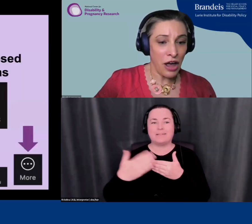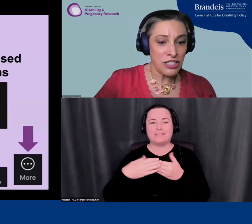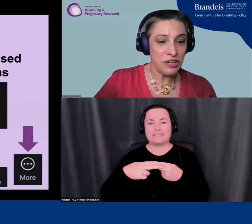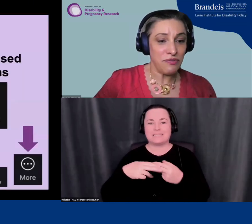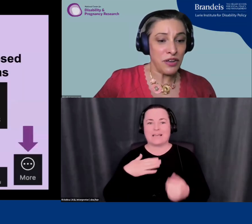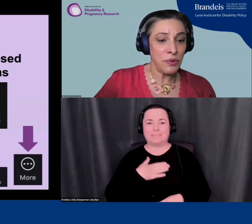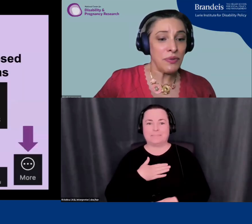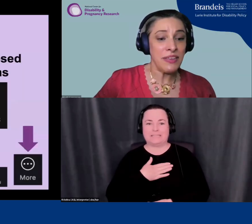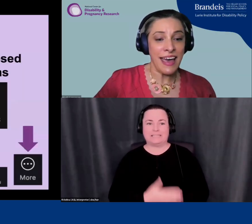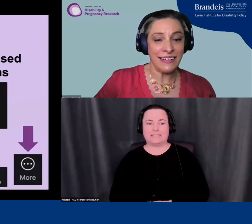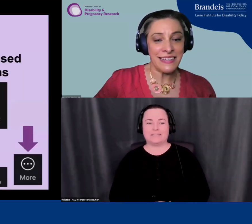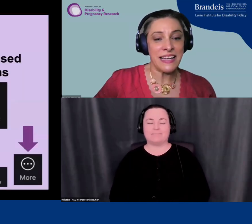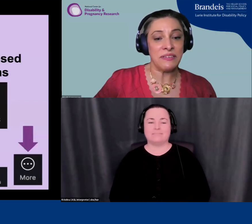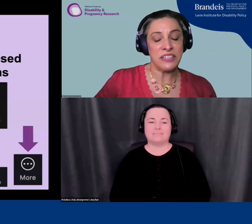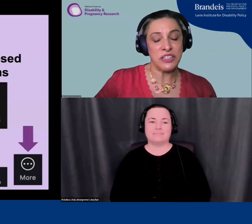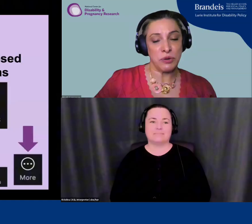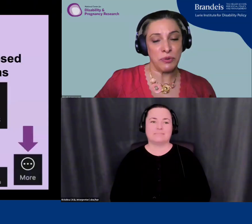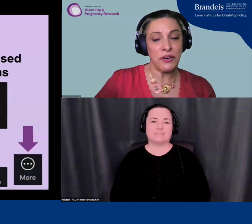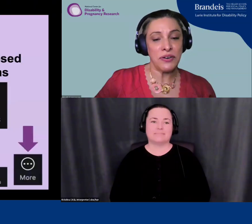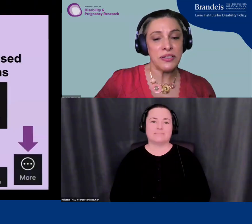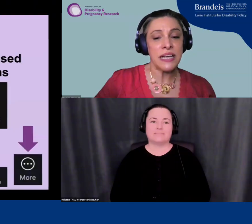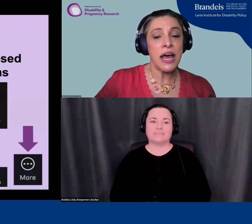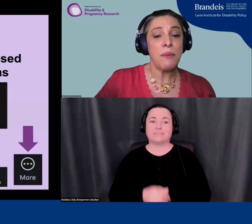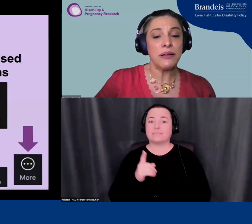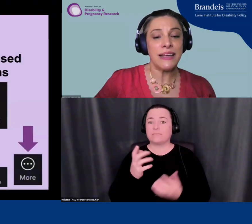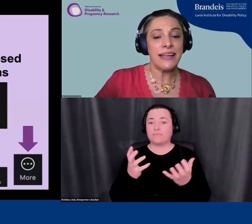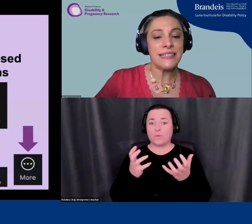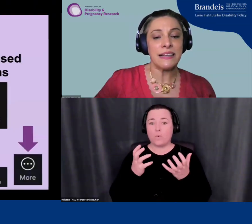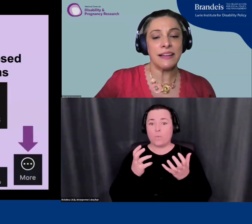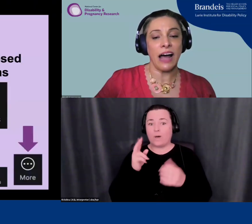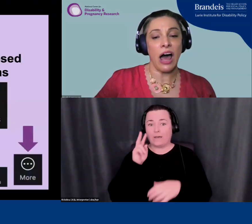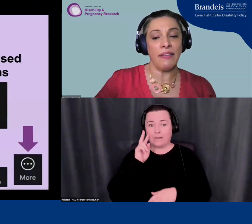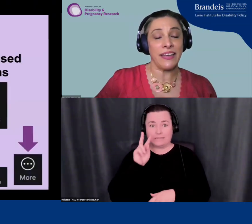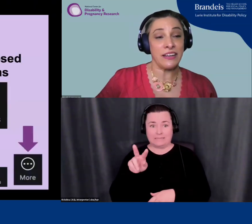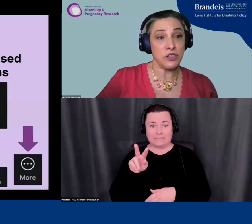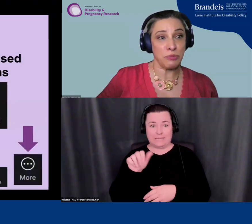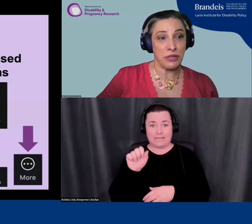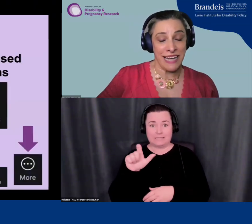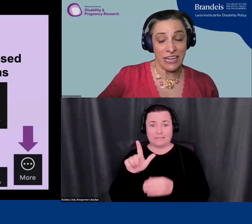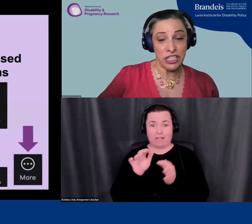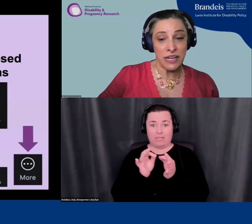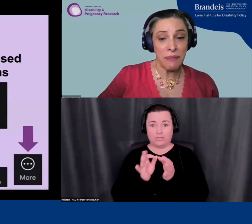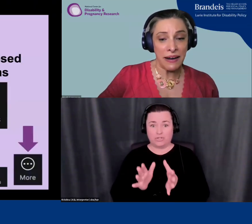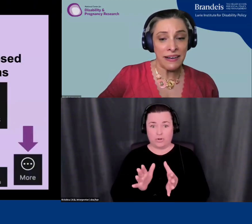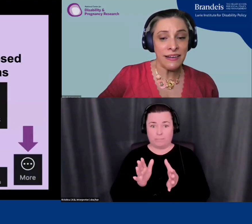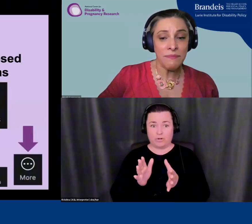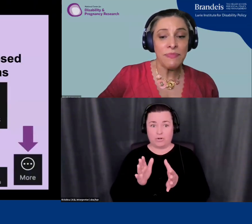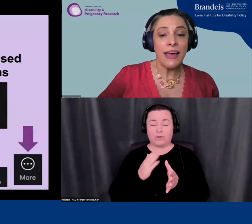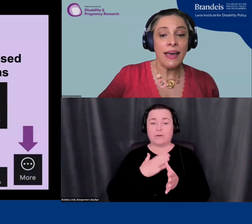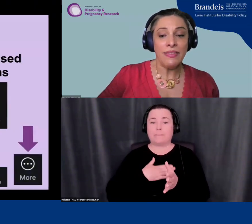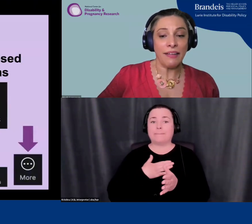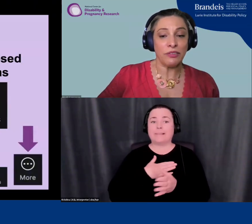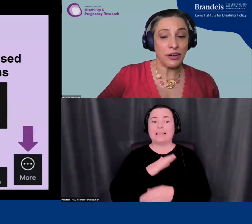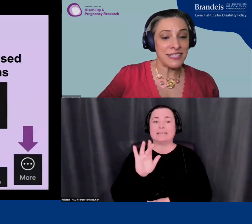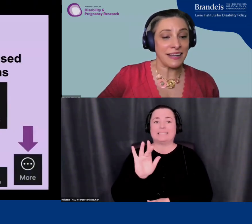To view the ASL interpreters, please click on the interpretation button that looks